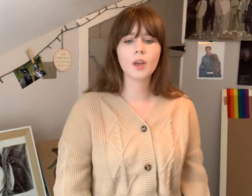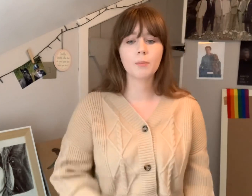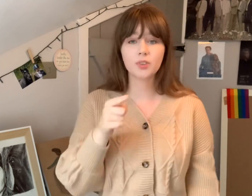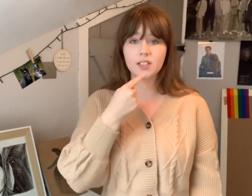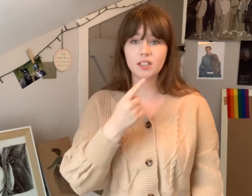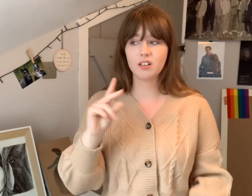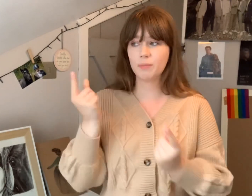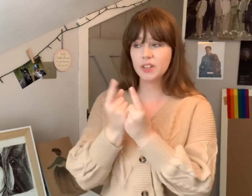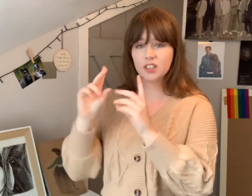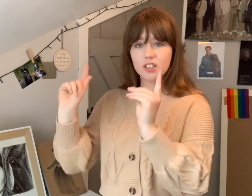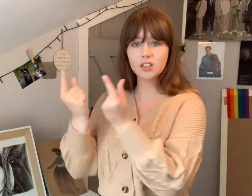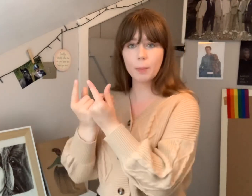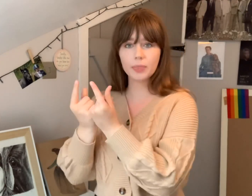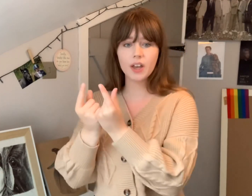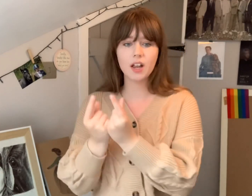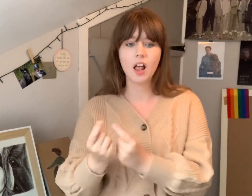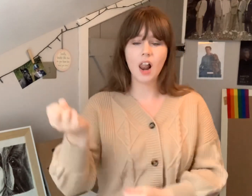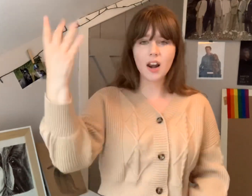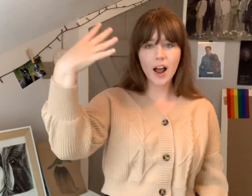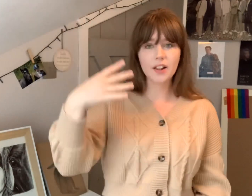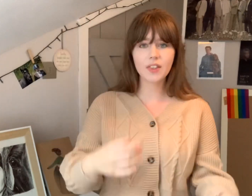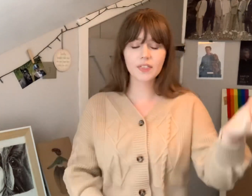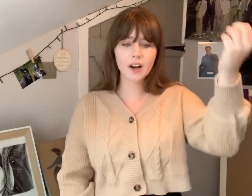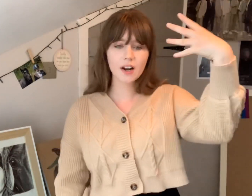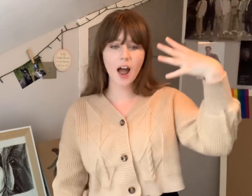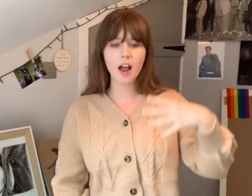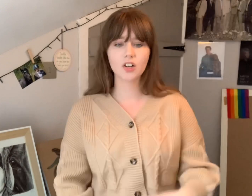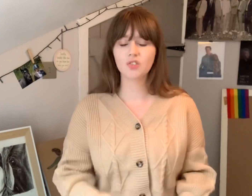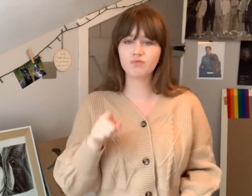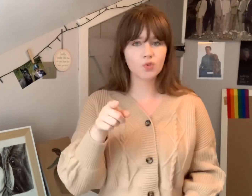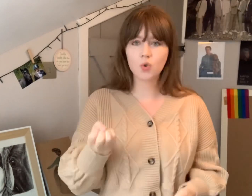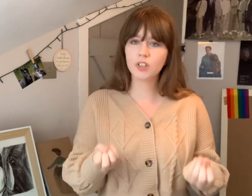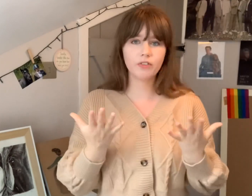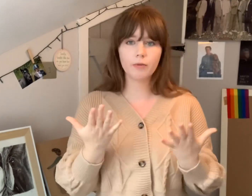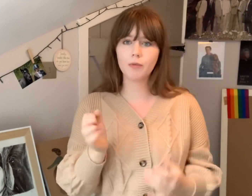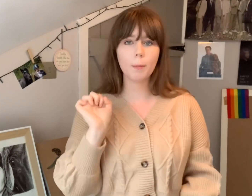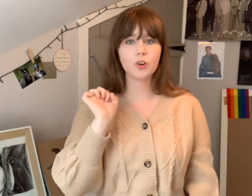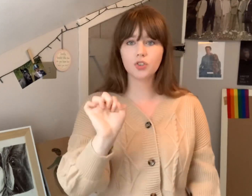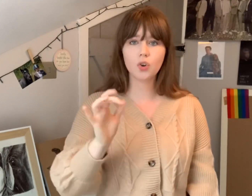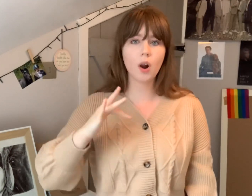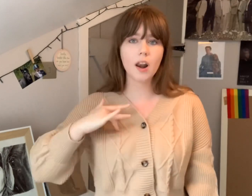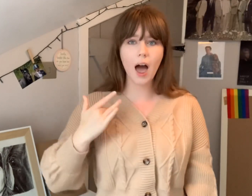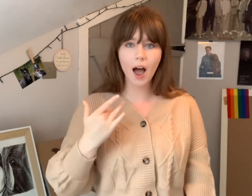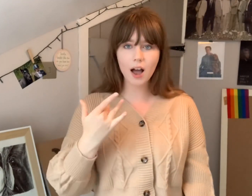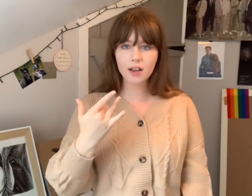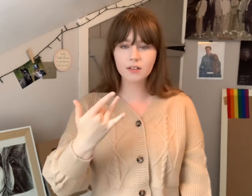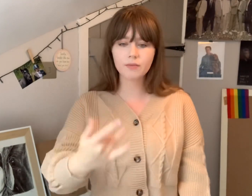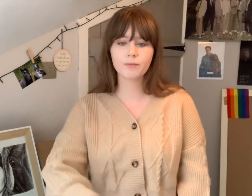But you say I'm somethin'er than somethin' Lighter than the light Don't you give up on your life